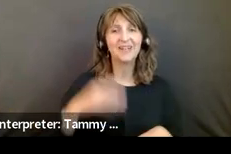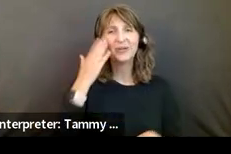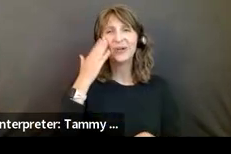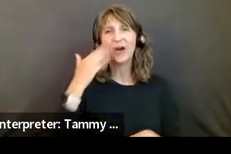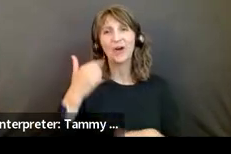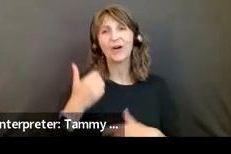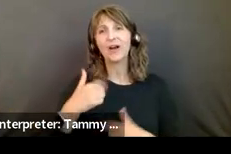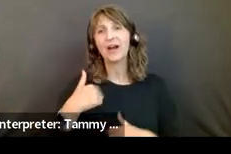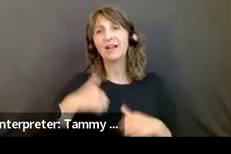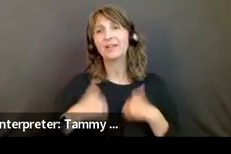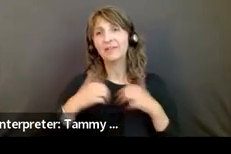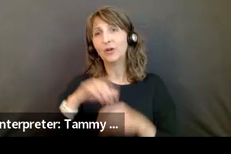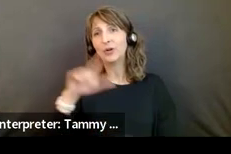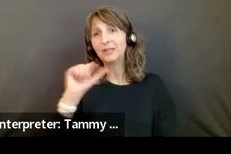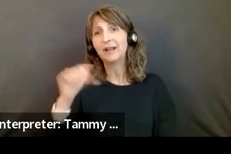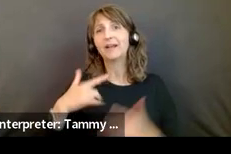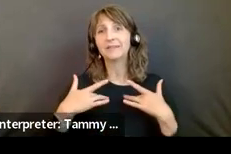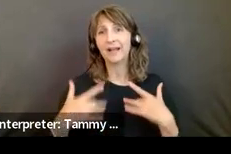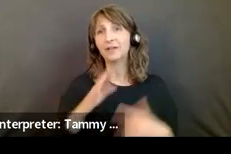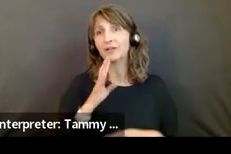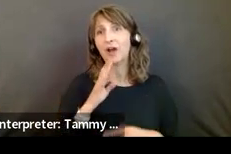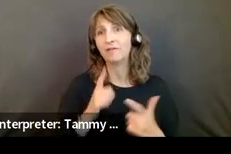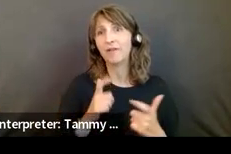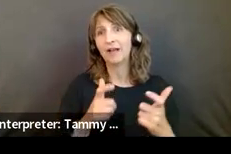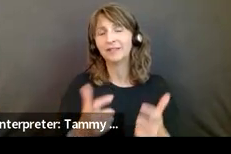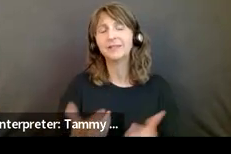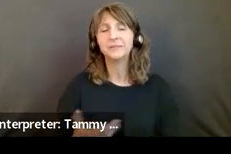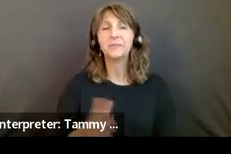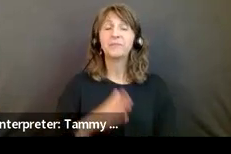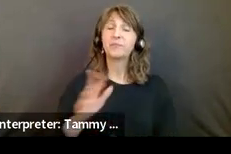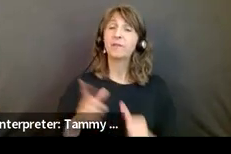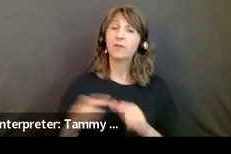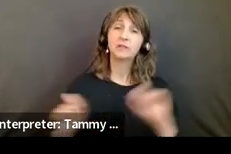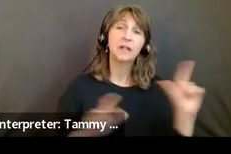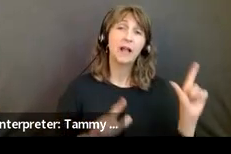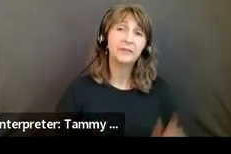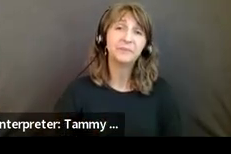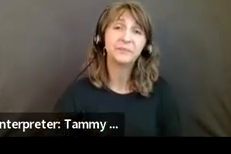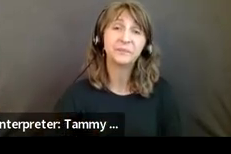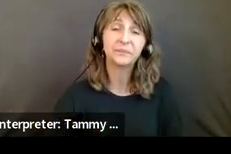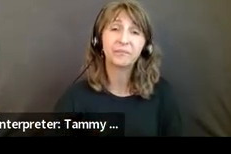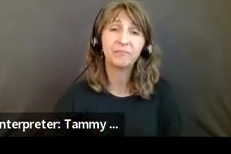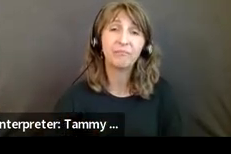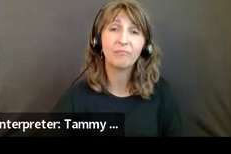So I'm just gonna go right on in and we can go to the first slide.